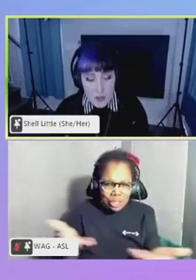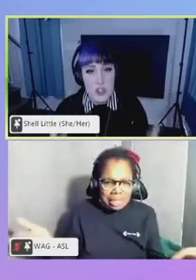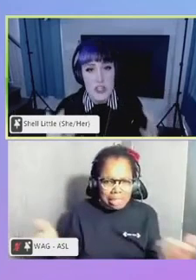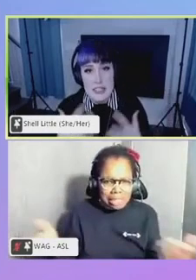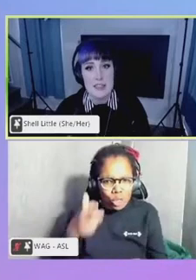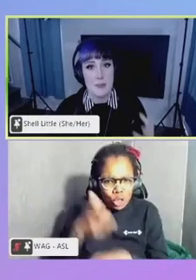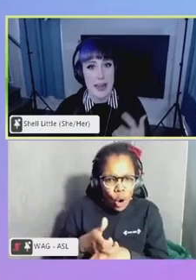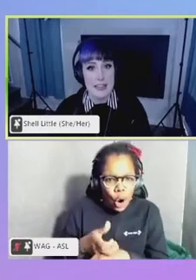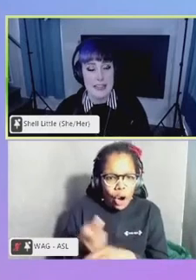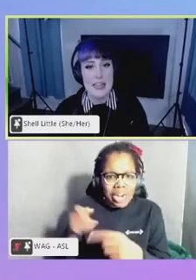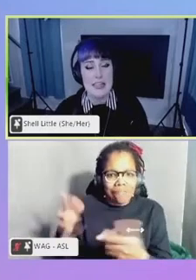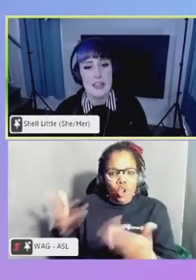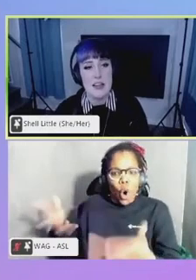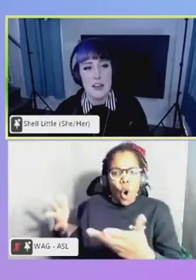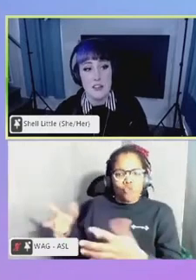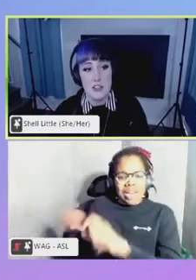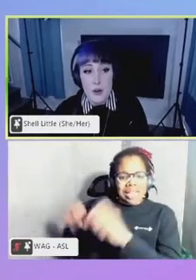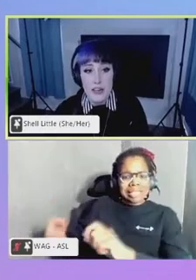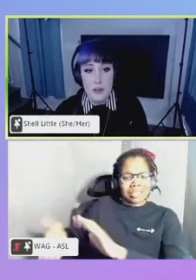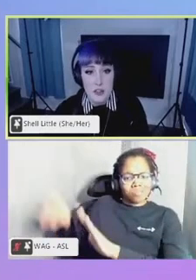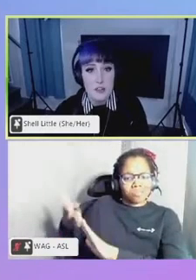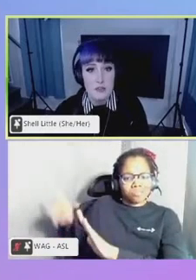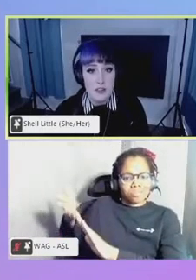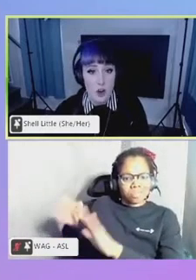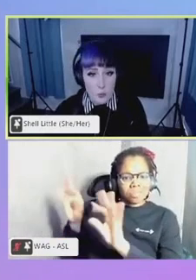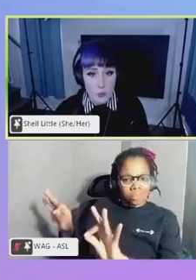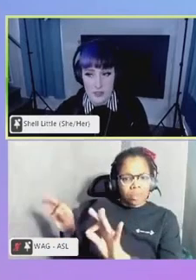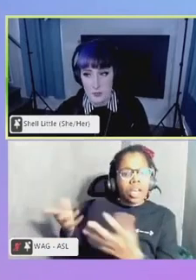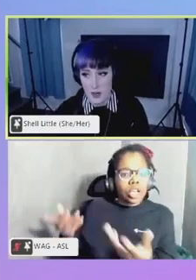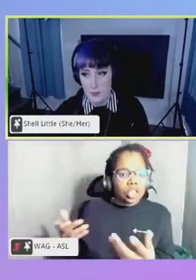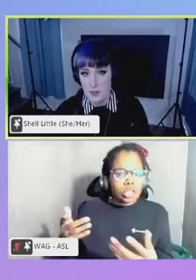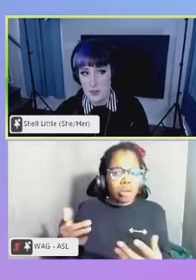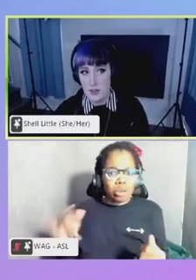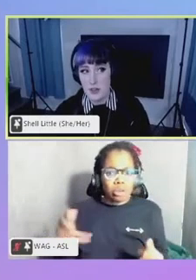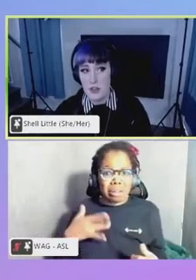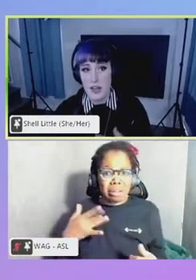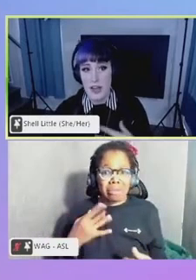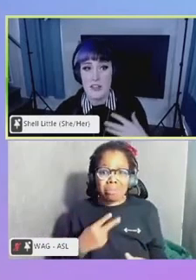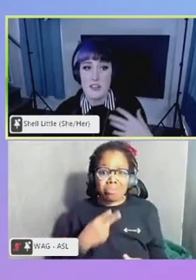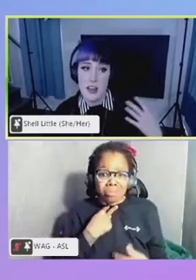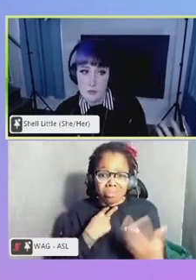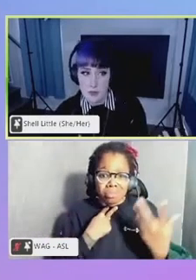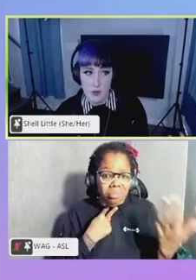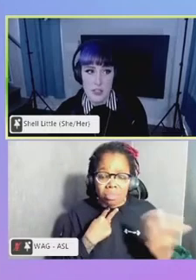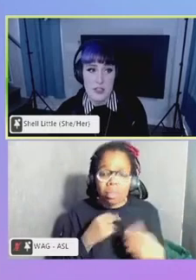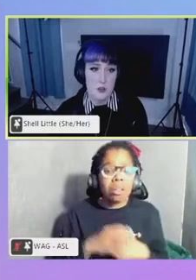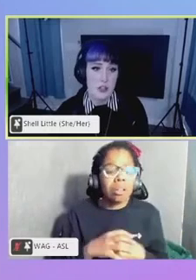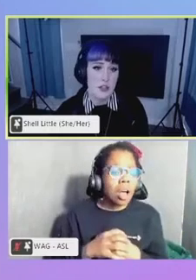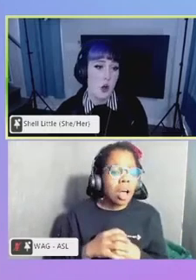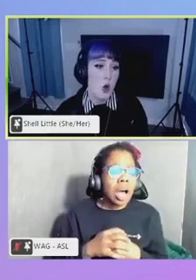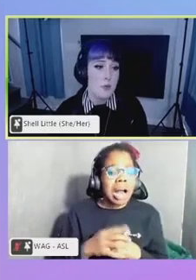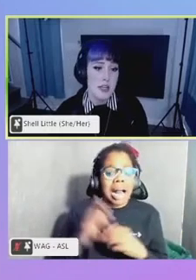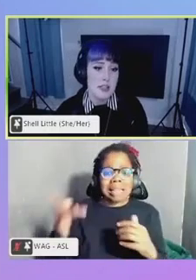new, New York, Oregon in or a new hole into the side, like, just you have to really rearrange things and it is